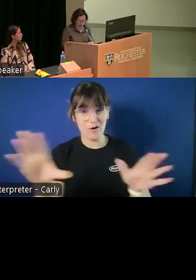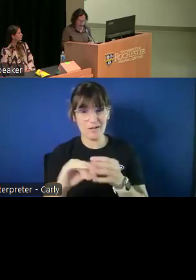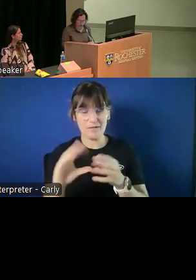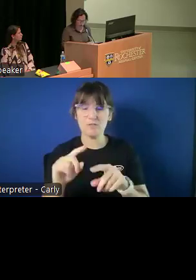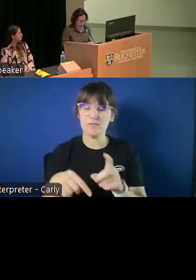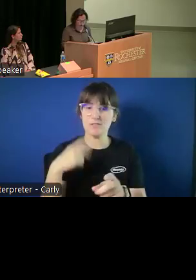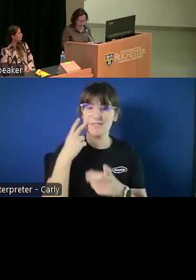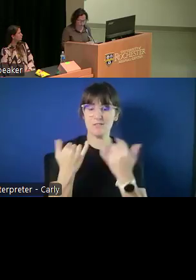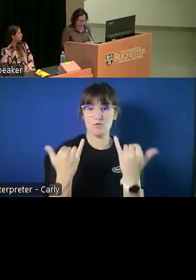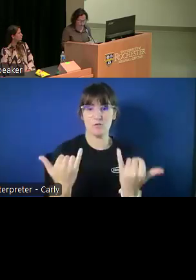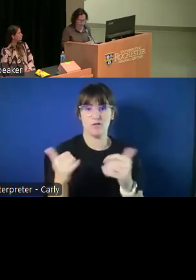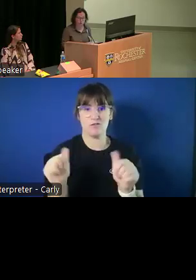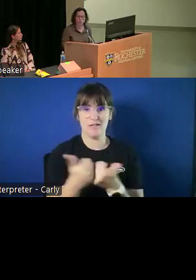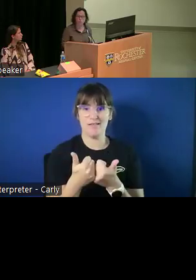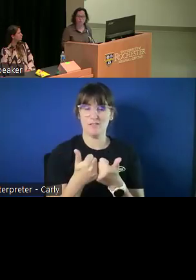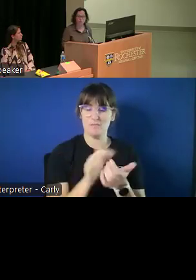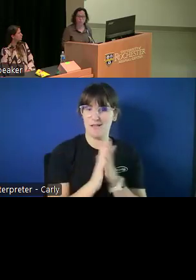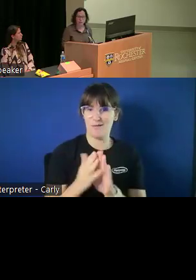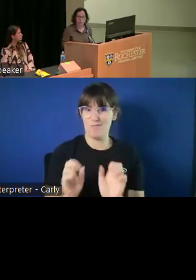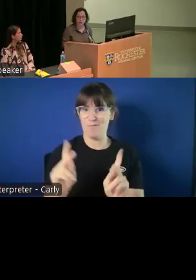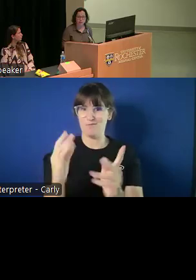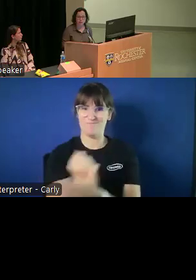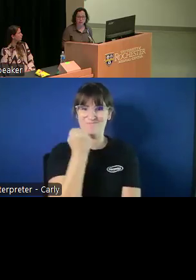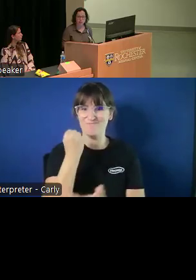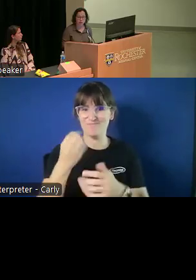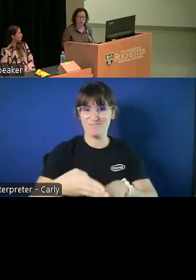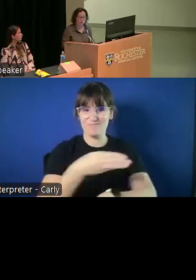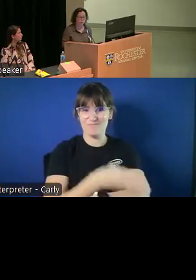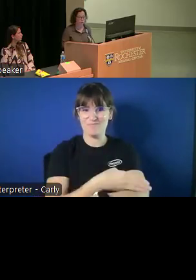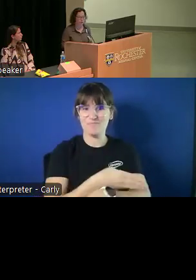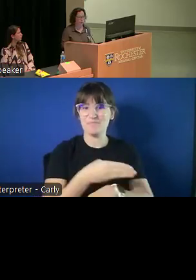current challenges as opportunities to improve the landscape not only for patients and communities